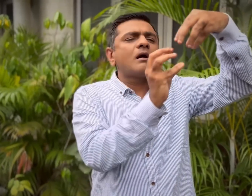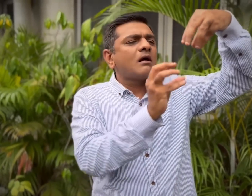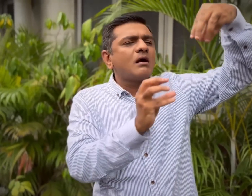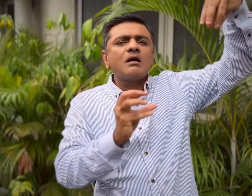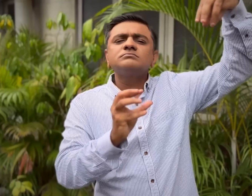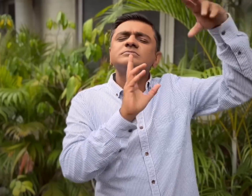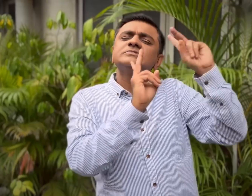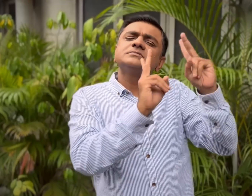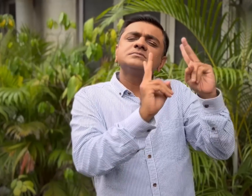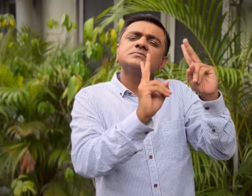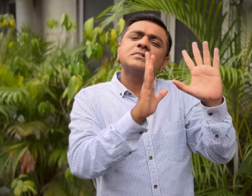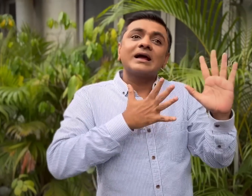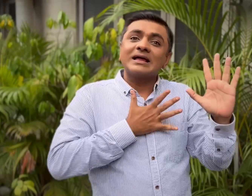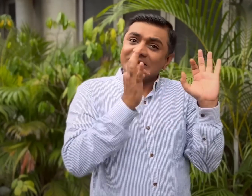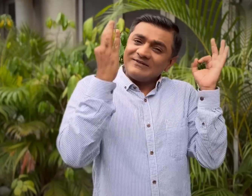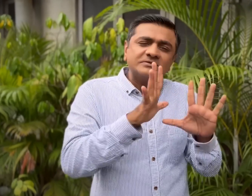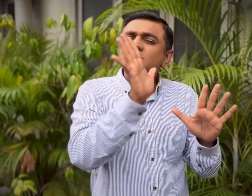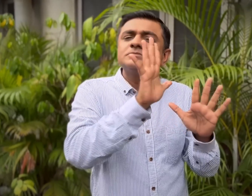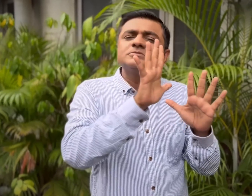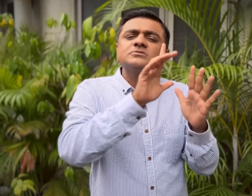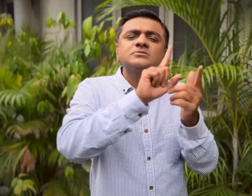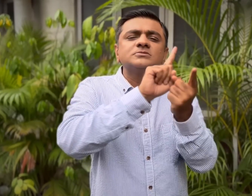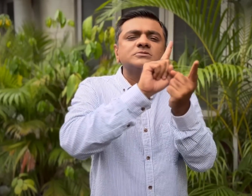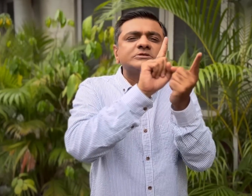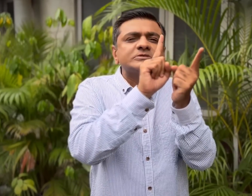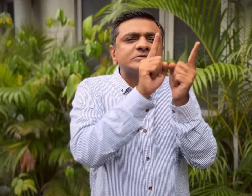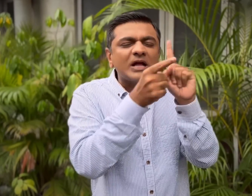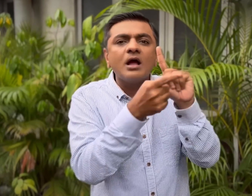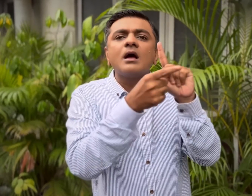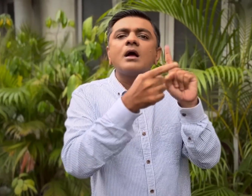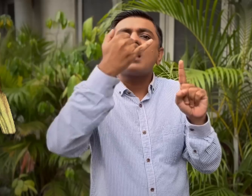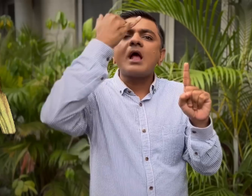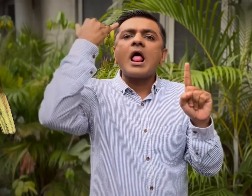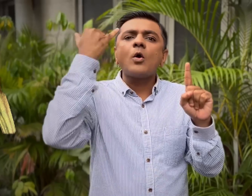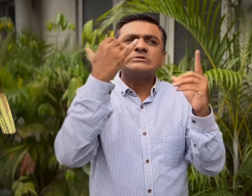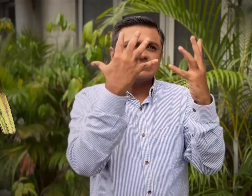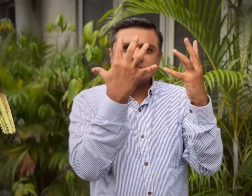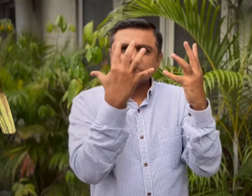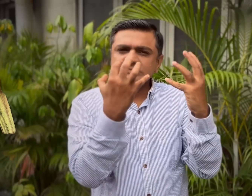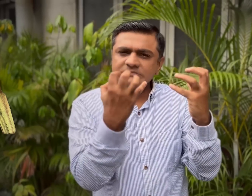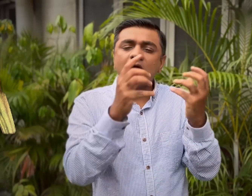If kept for longer time, it won't remain fresh and will slowly change its colour to yellow and become dry.